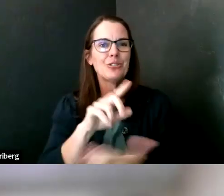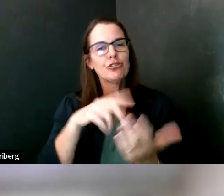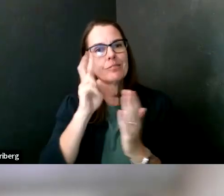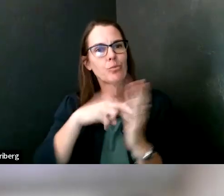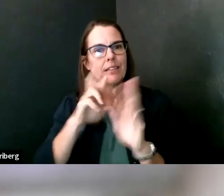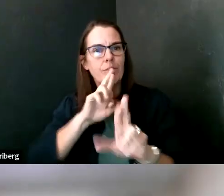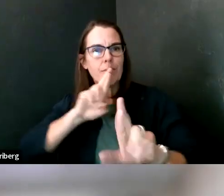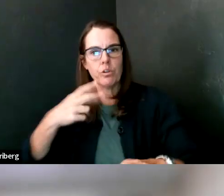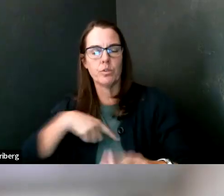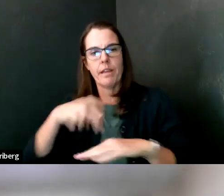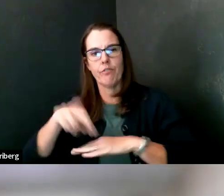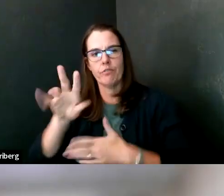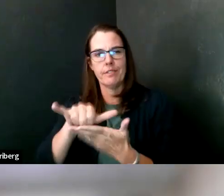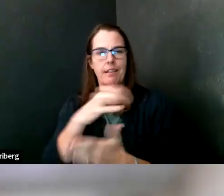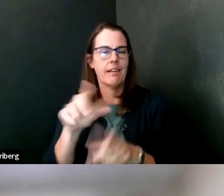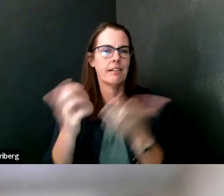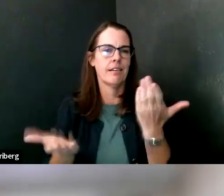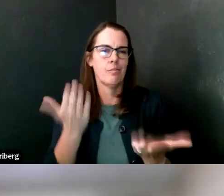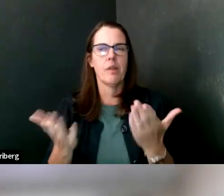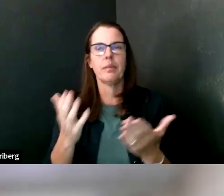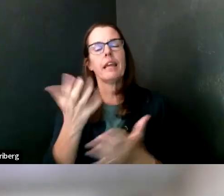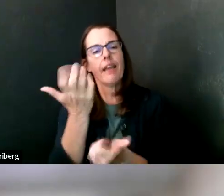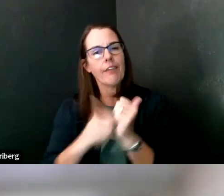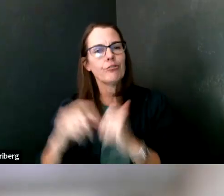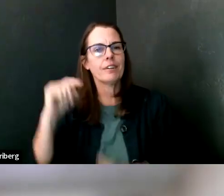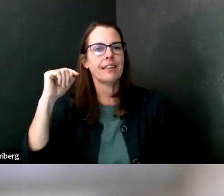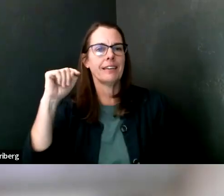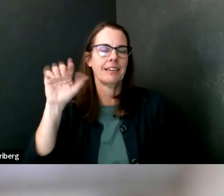referenced it in probably almost every testimony that we've put in in the last year with a link